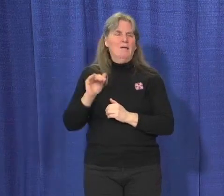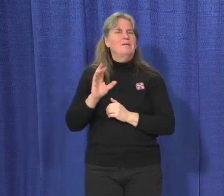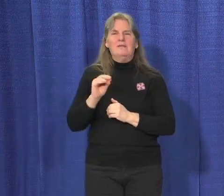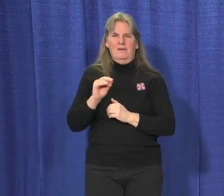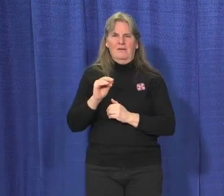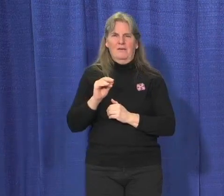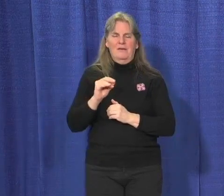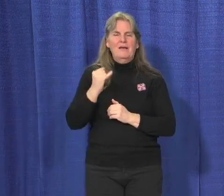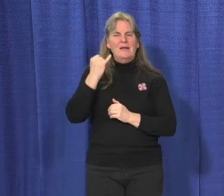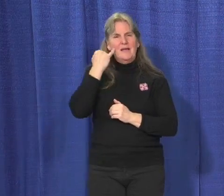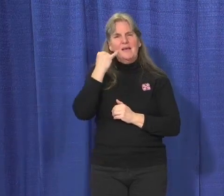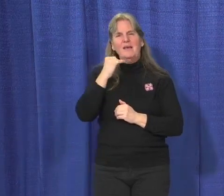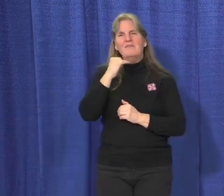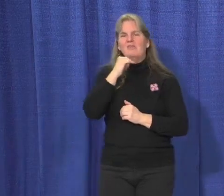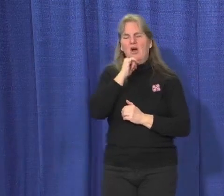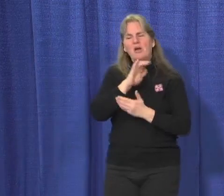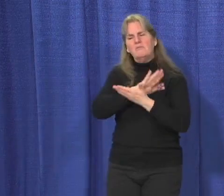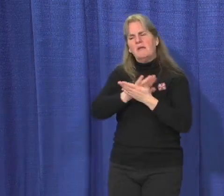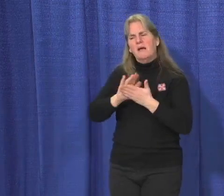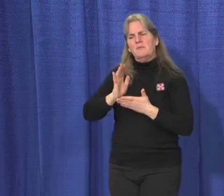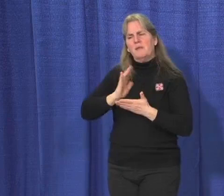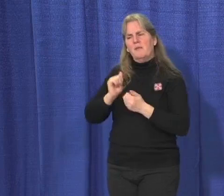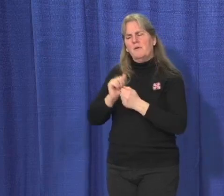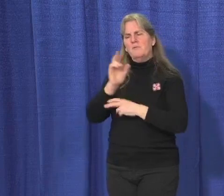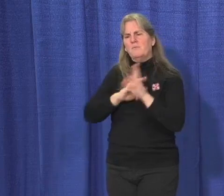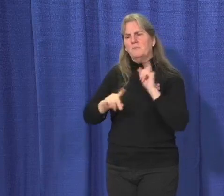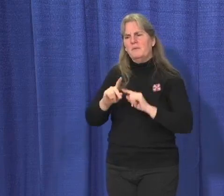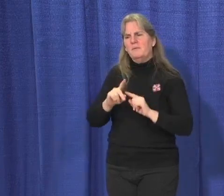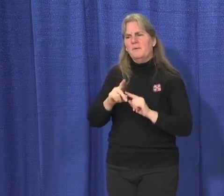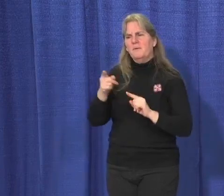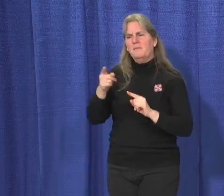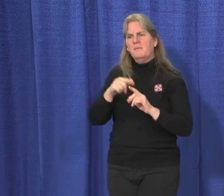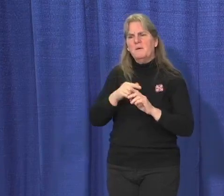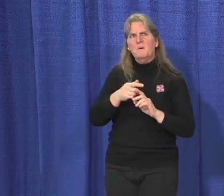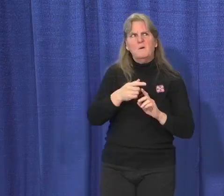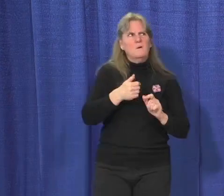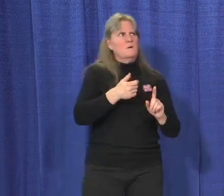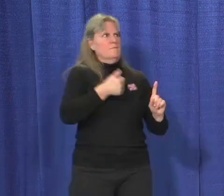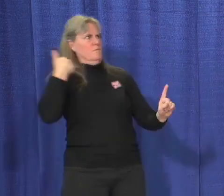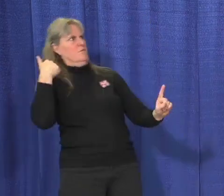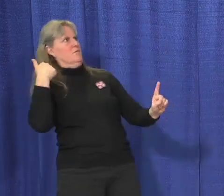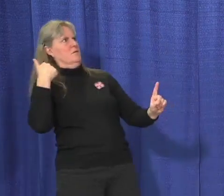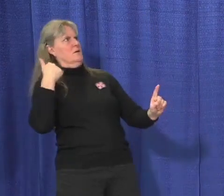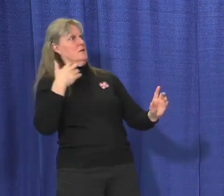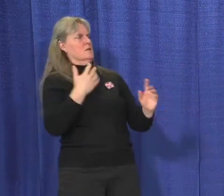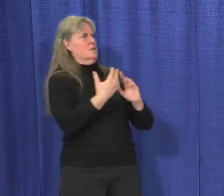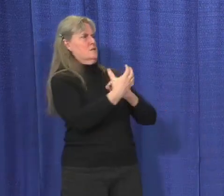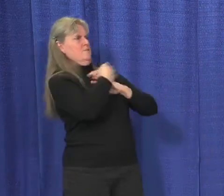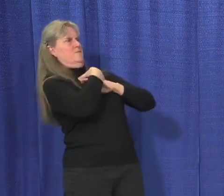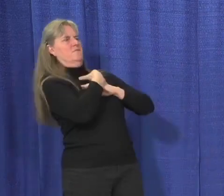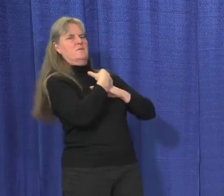we can also alienate people and force people to think that they